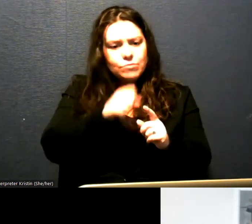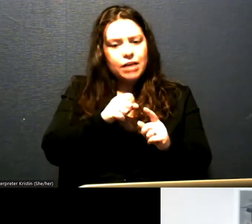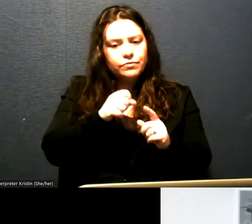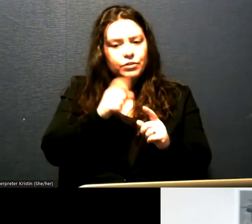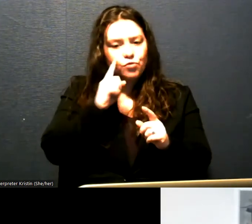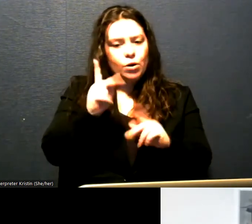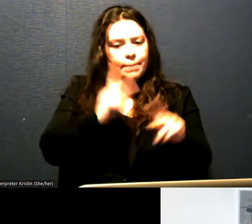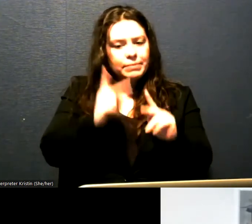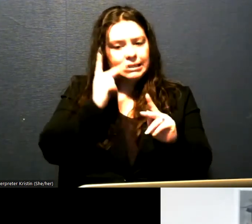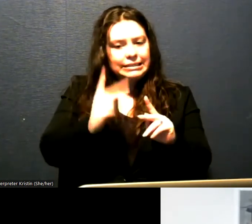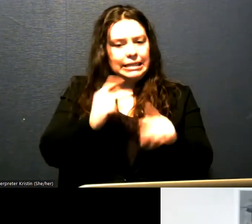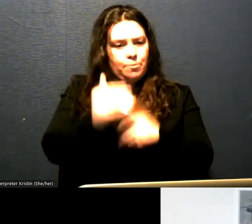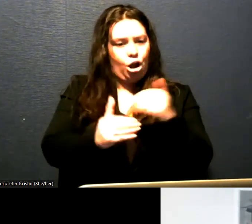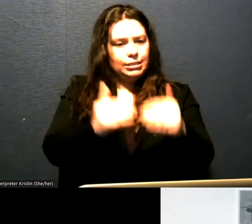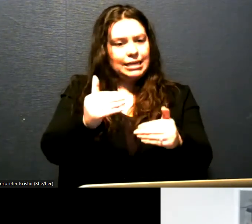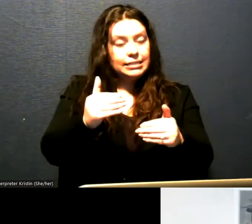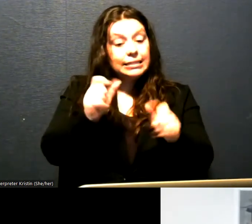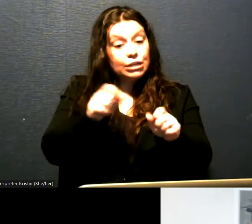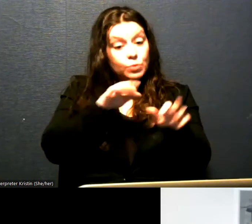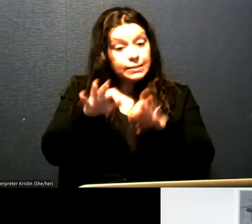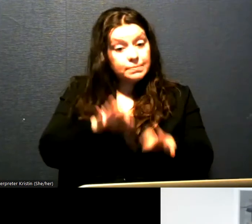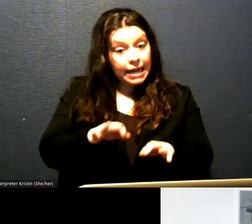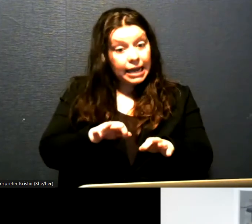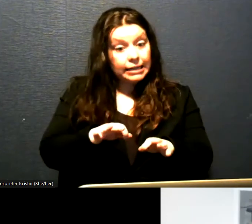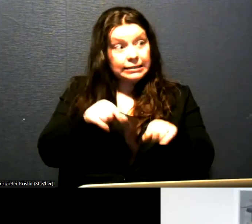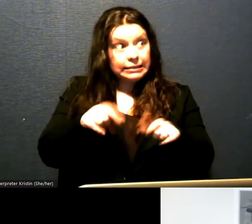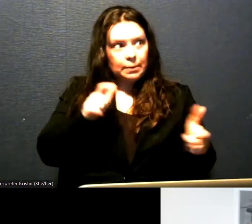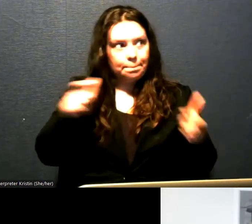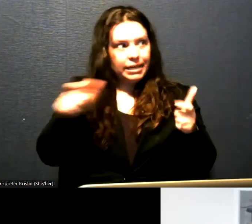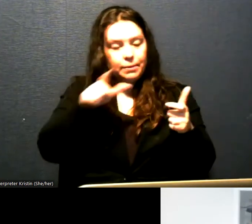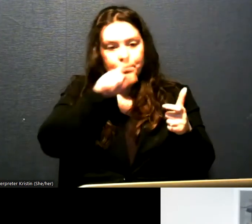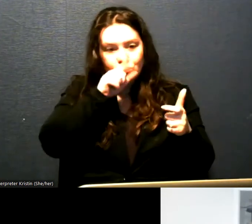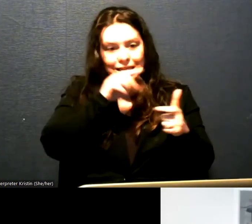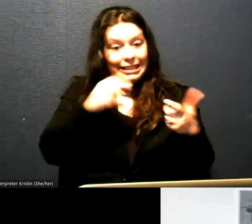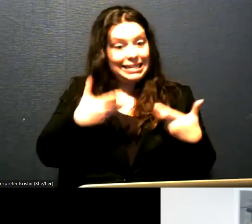you know, these are massive birds and they did not want to come close for Kayleigh. How are you